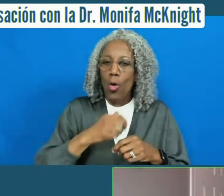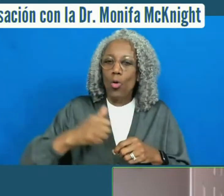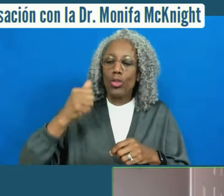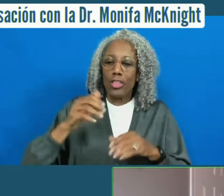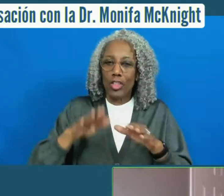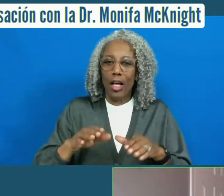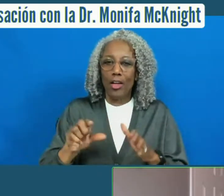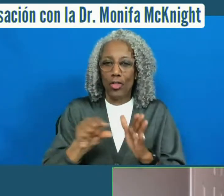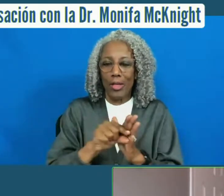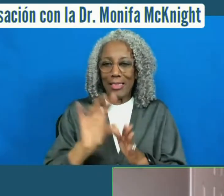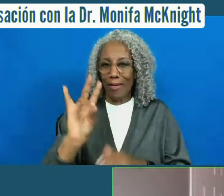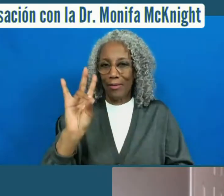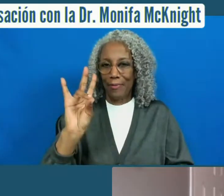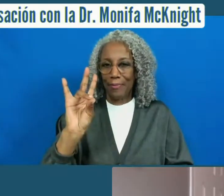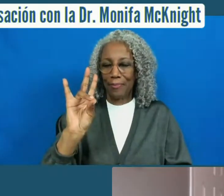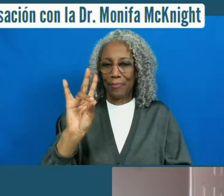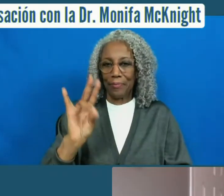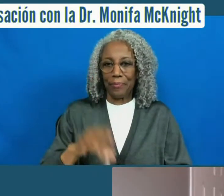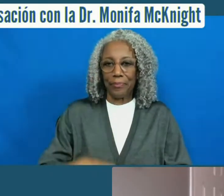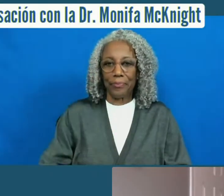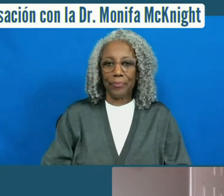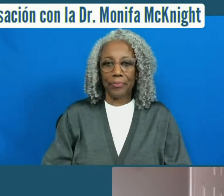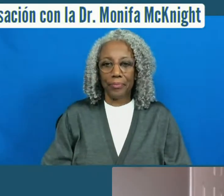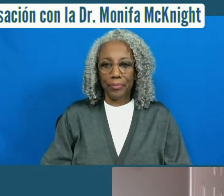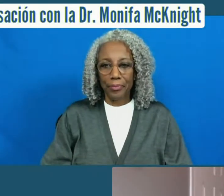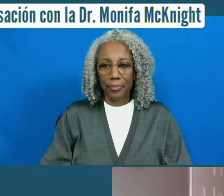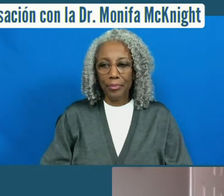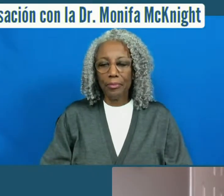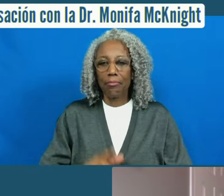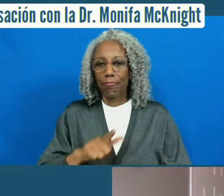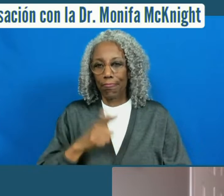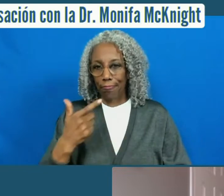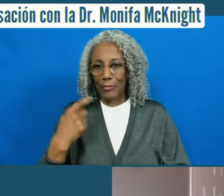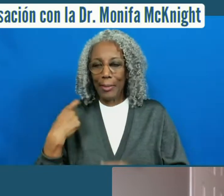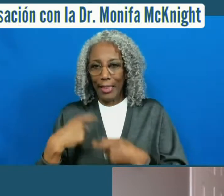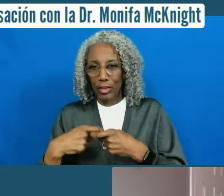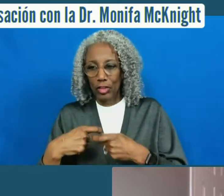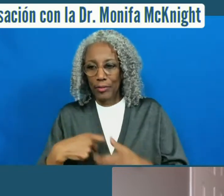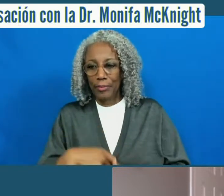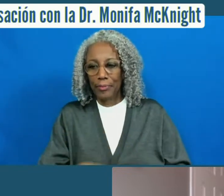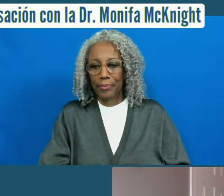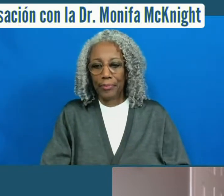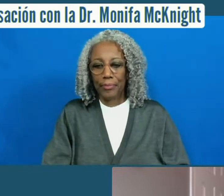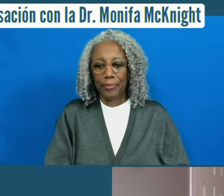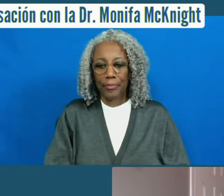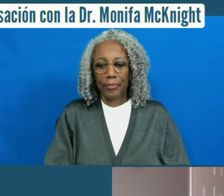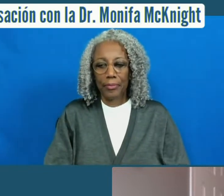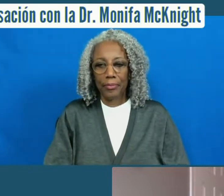would like to tell you the story of my oldest child who's in